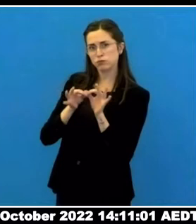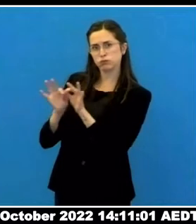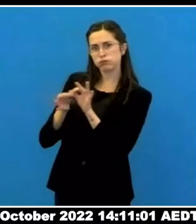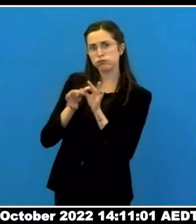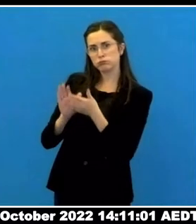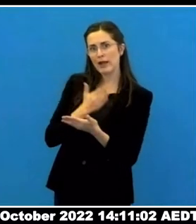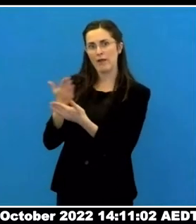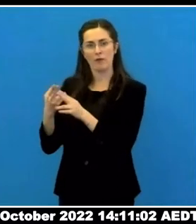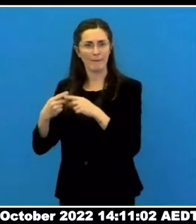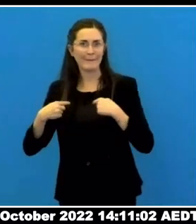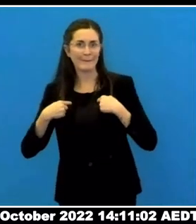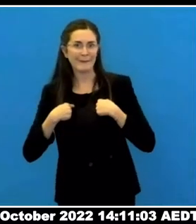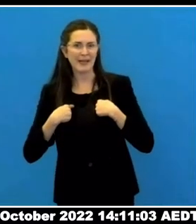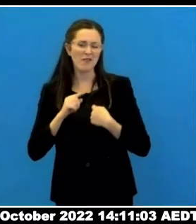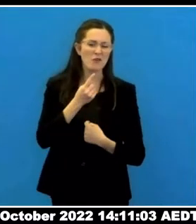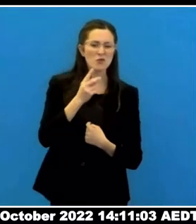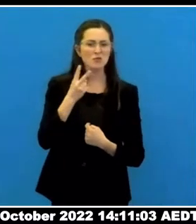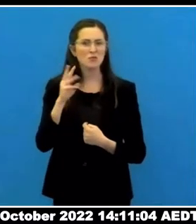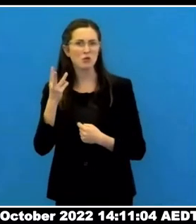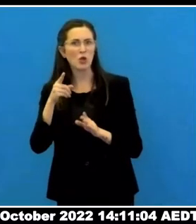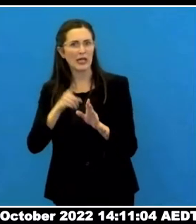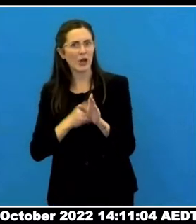during my first few years in Australia.